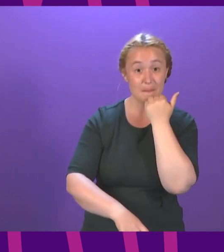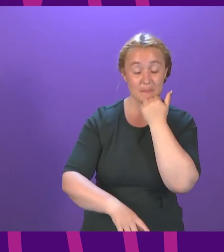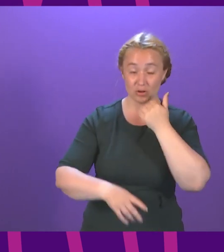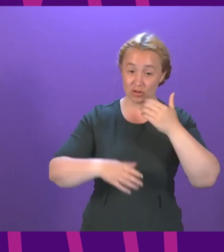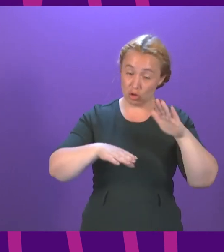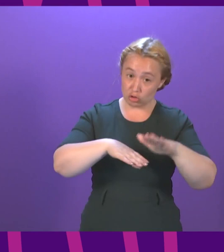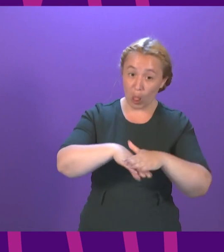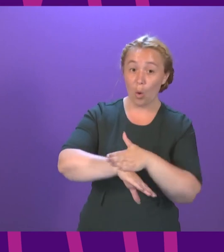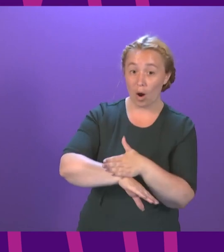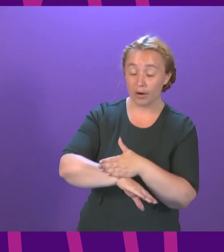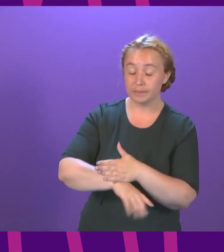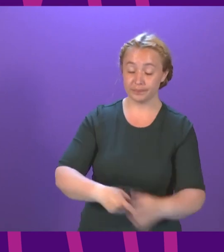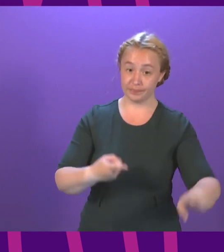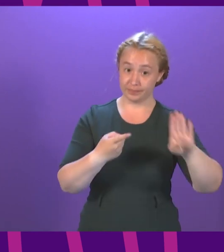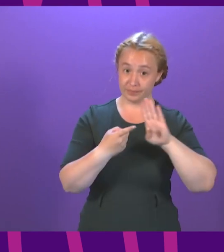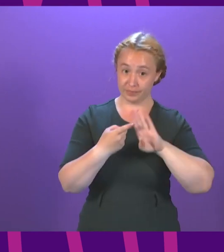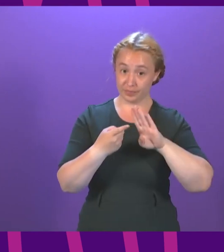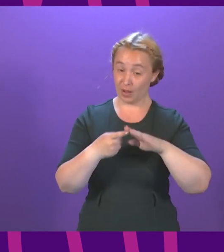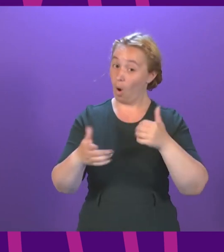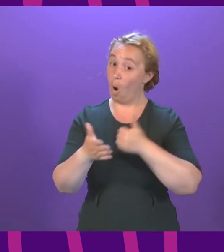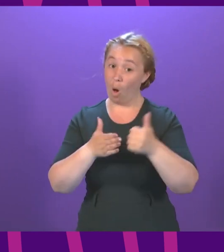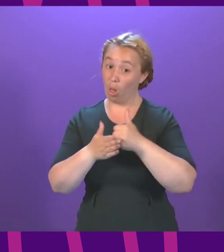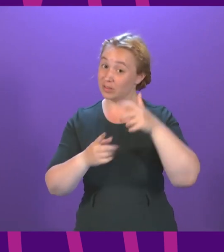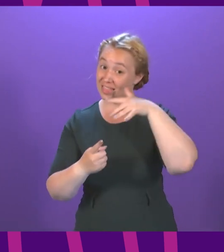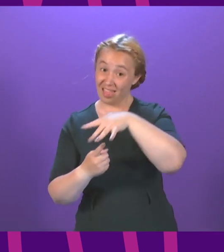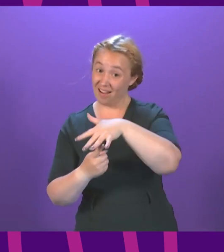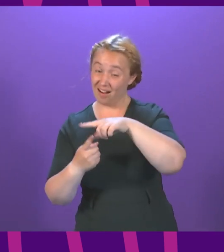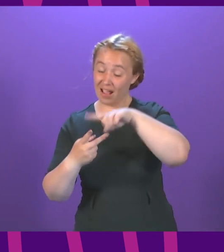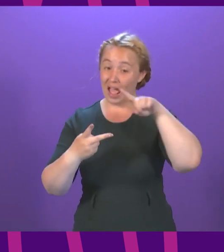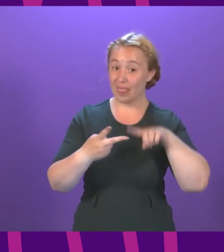one that has always been there, and one that has kicked in as we have gone into second doses.